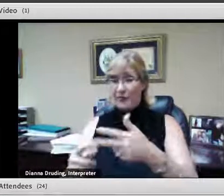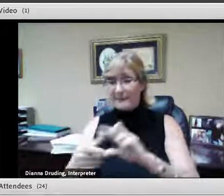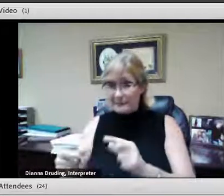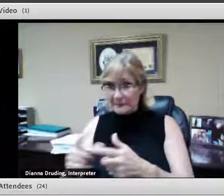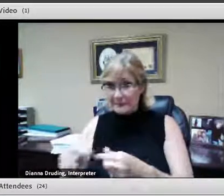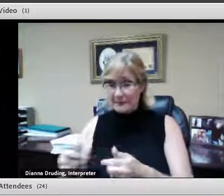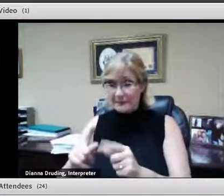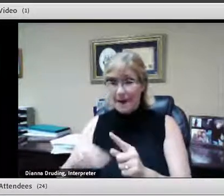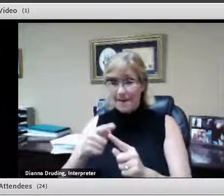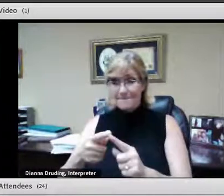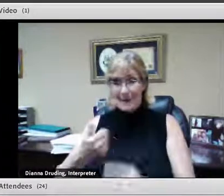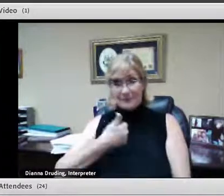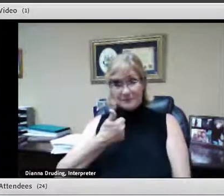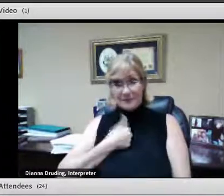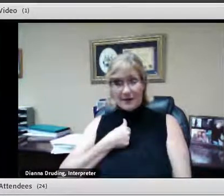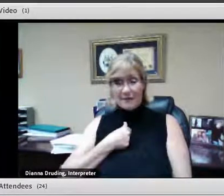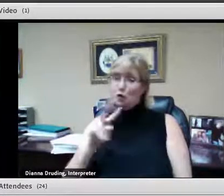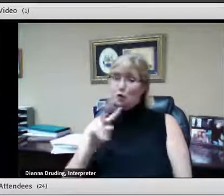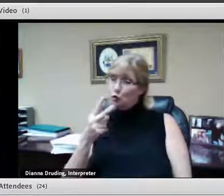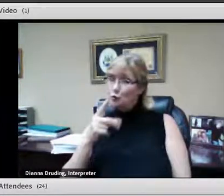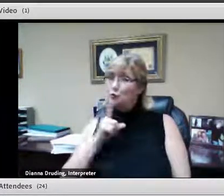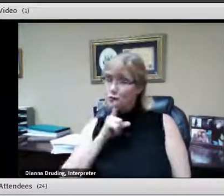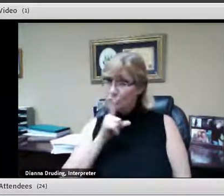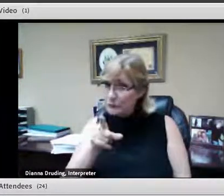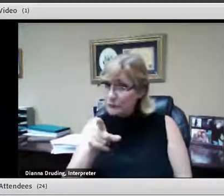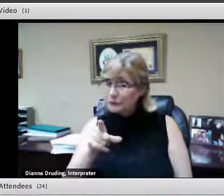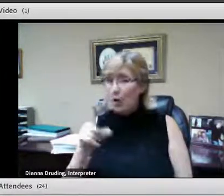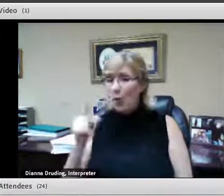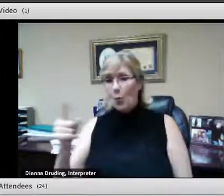two true, one not, and then you read them,